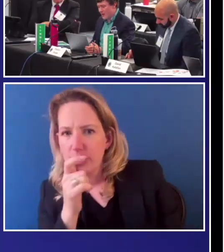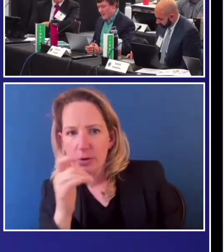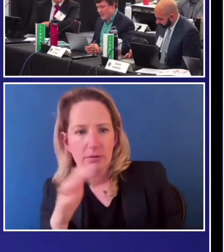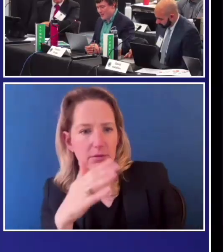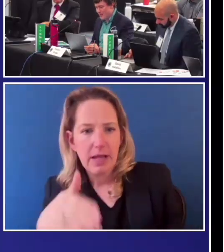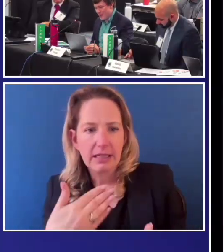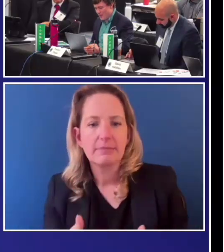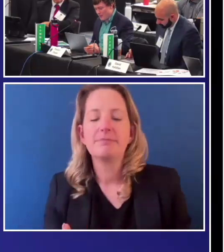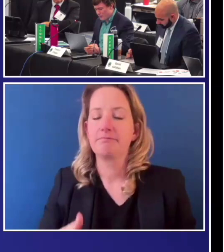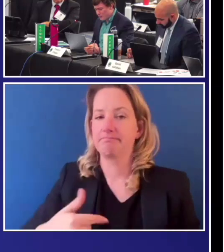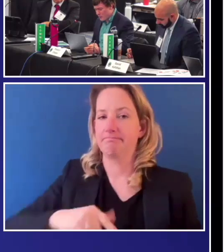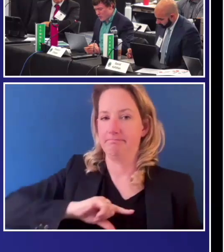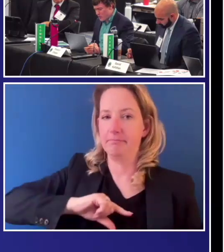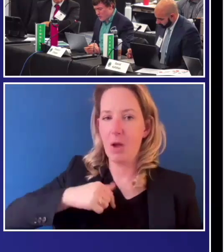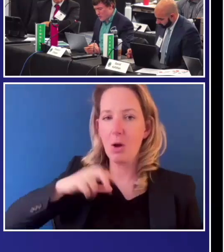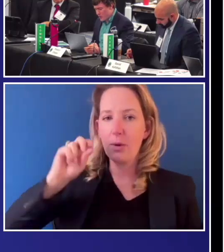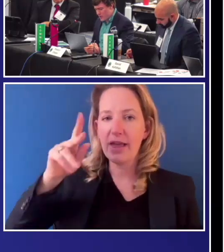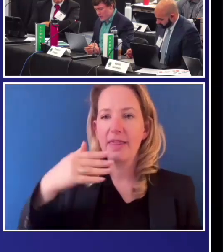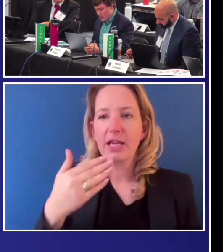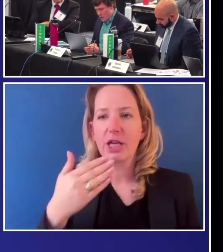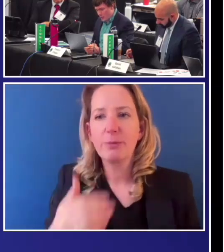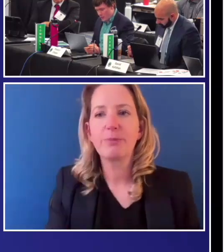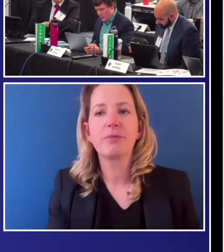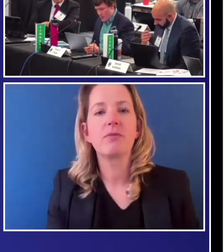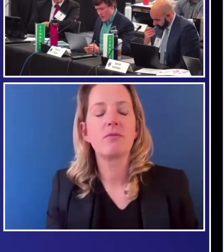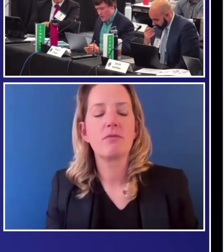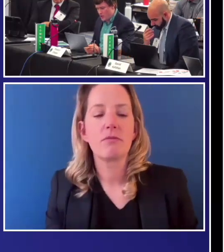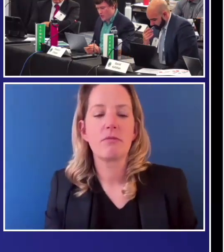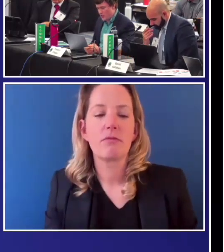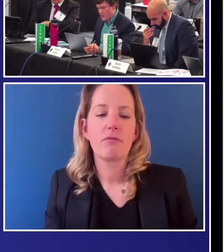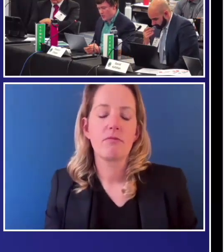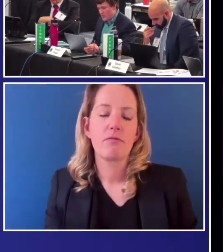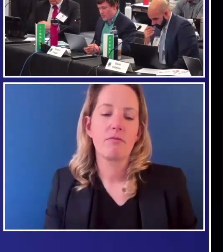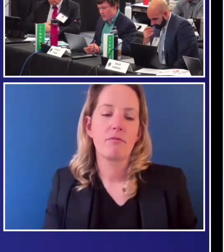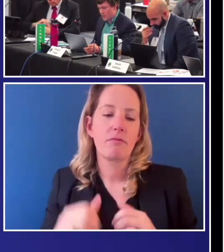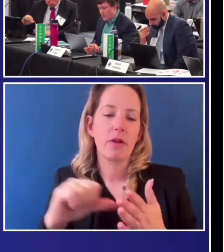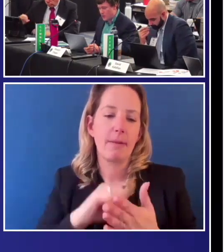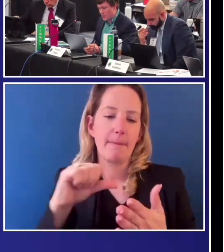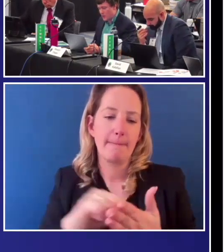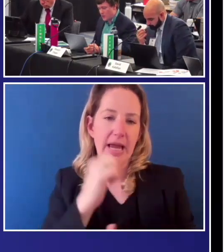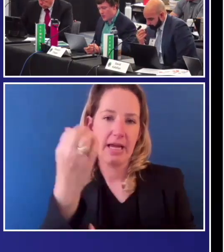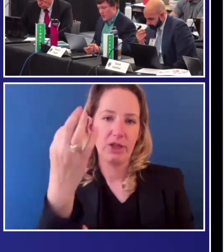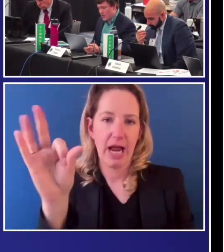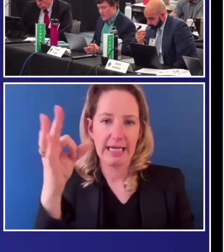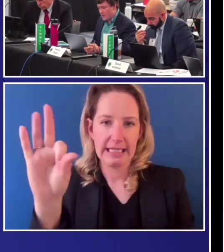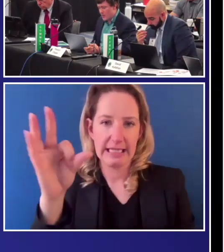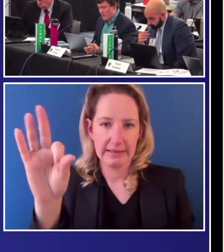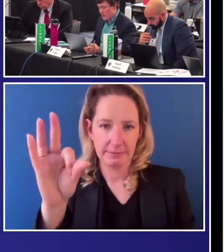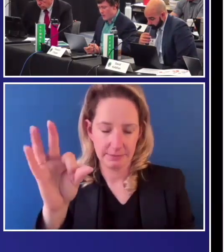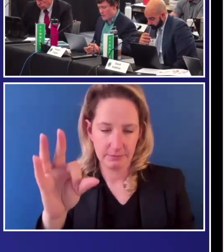All right. Thank you. So at the top of page 19, this option about the same field of